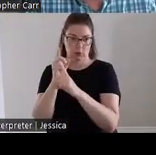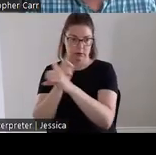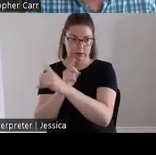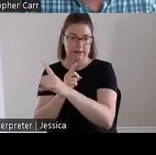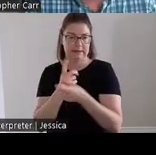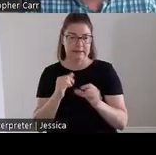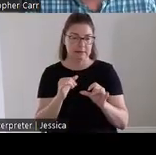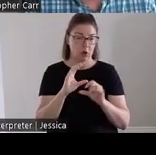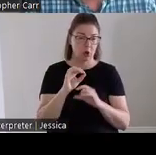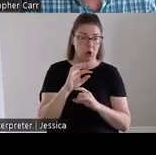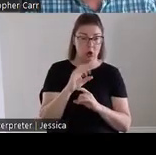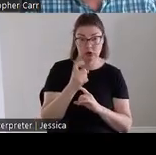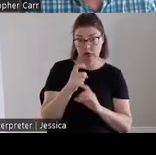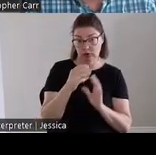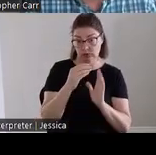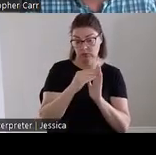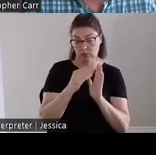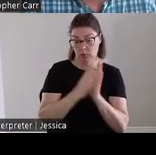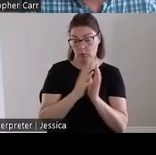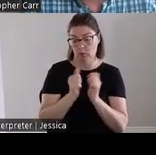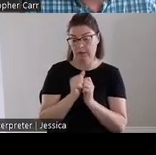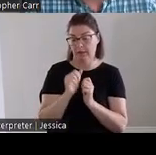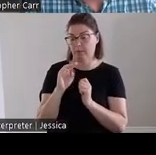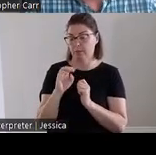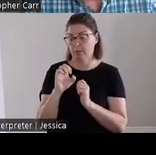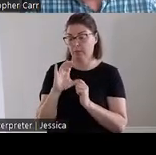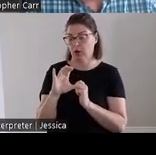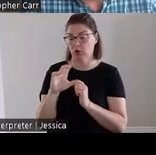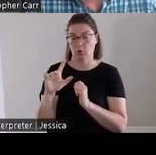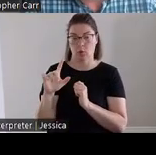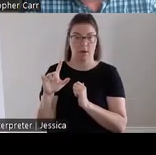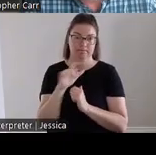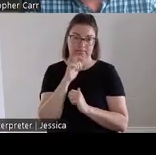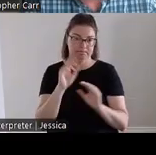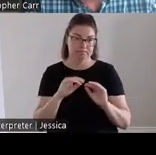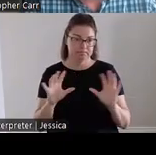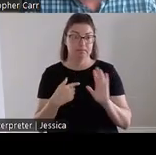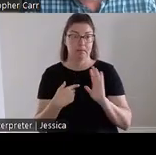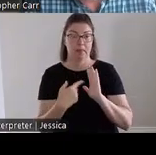how ONIX should be recorded in MARC 21. In this example I've provided here,